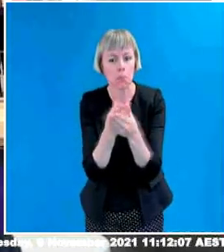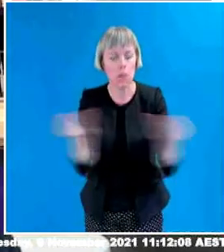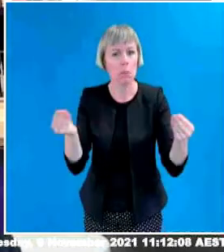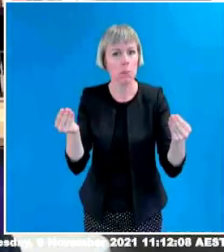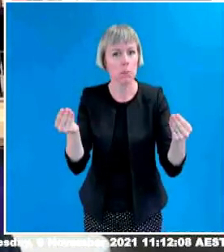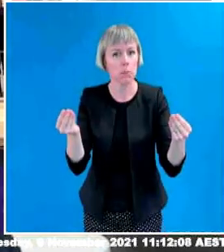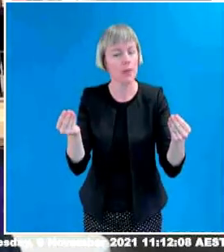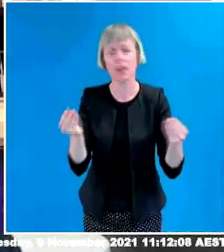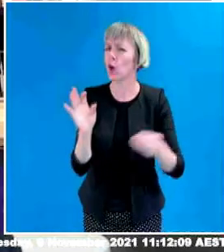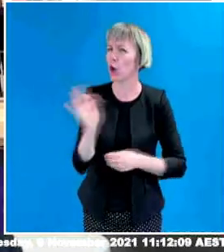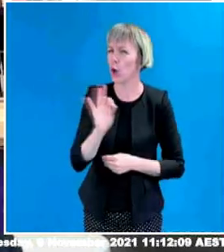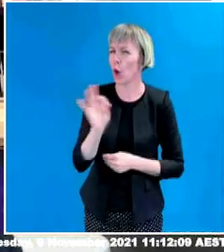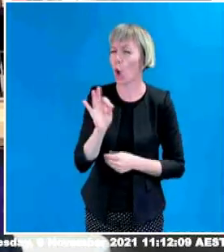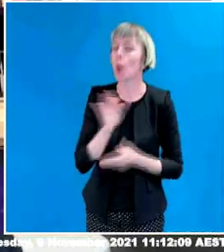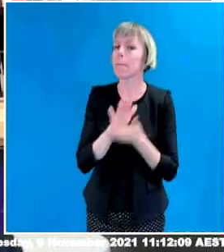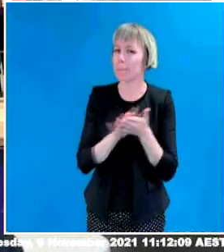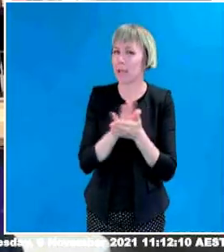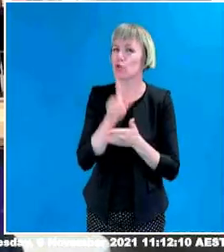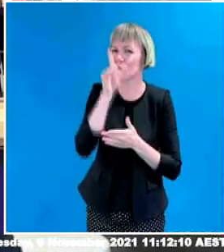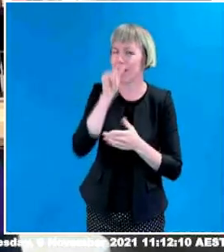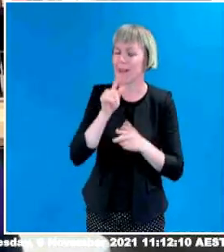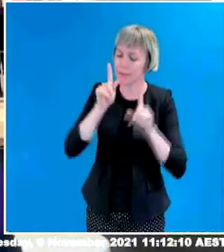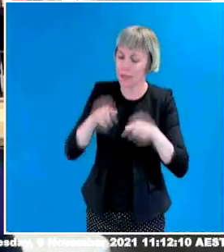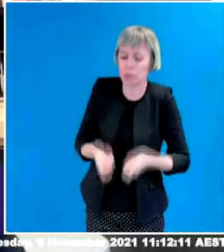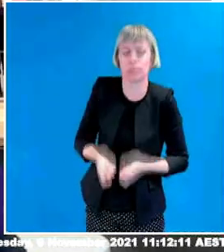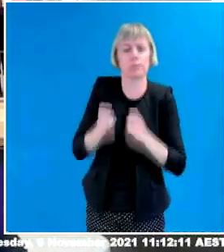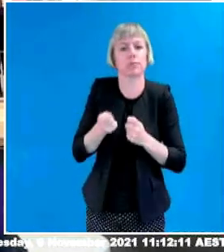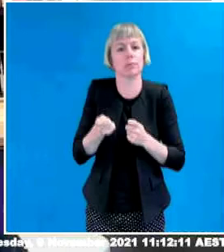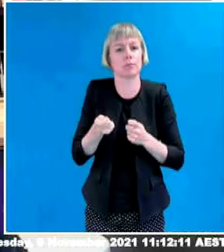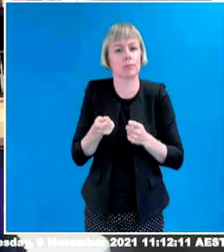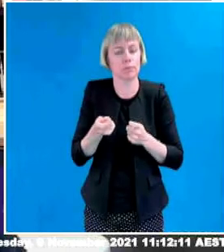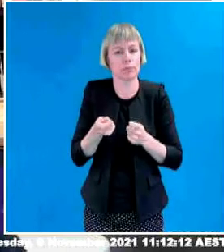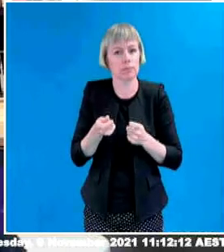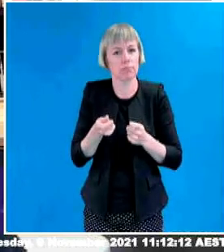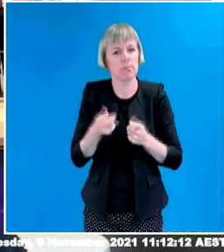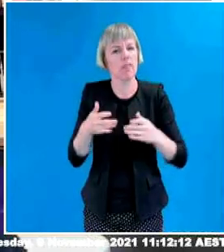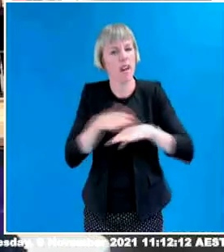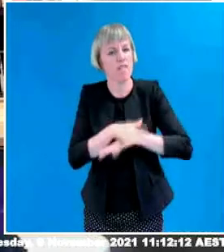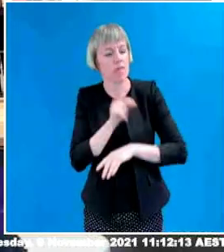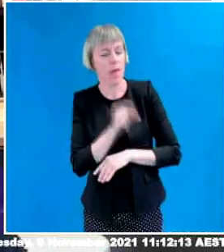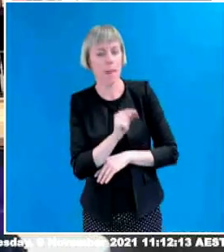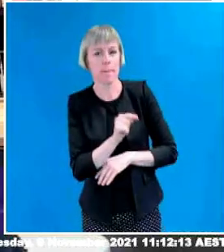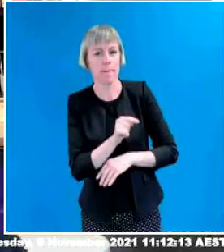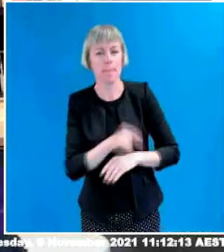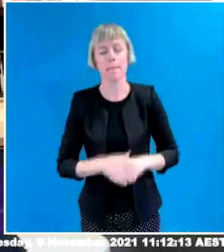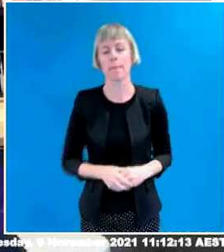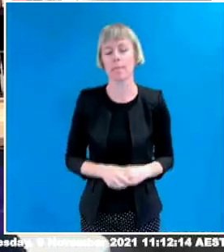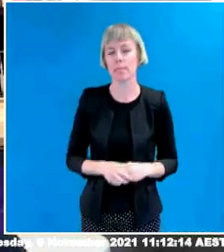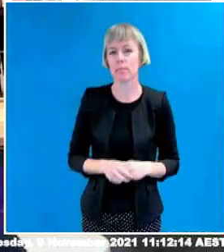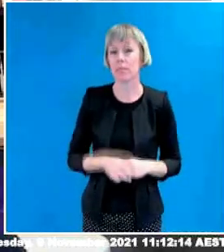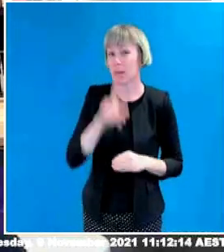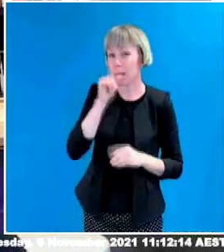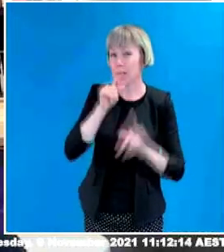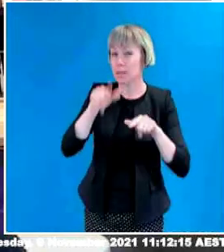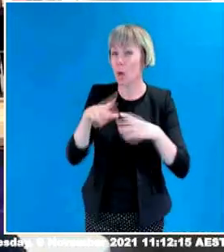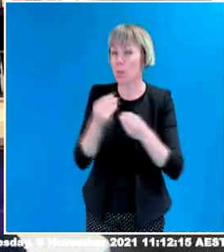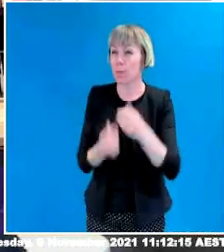You could use the top-down guide as a way in, to then to focus on more specific issues.